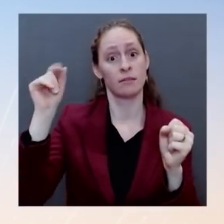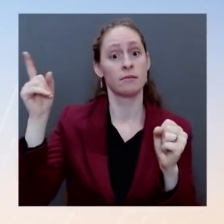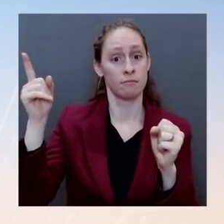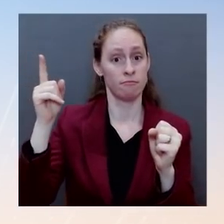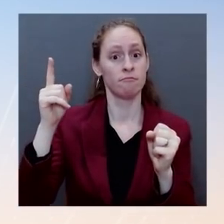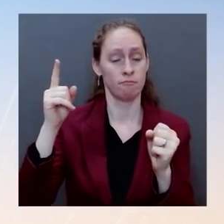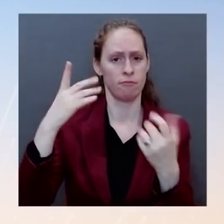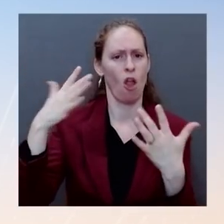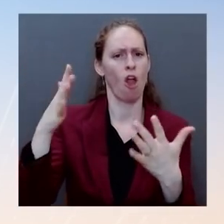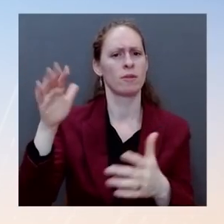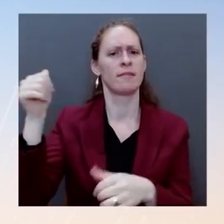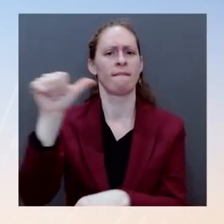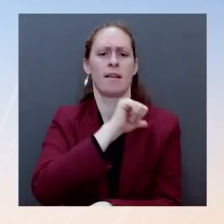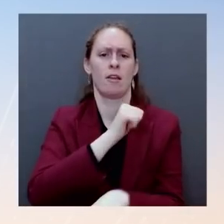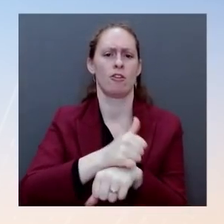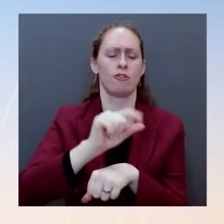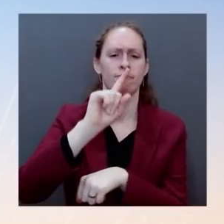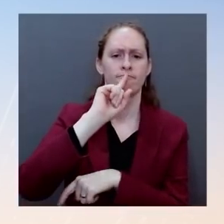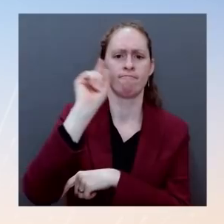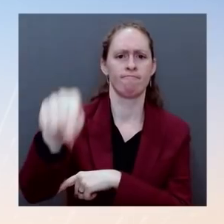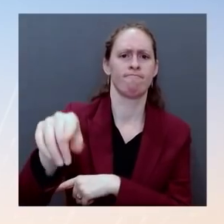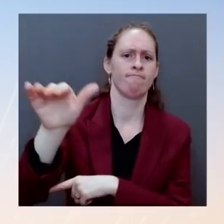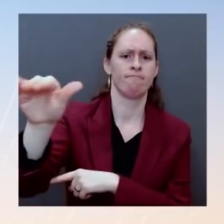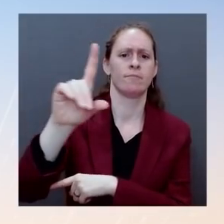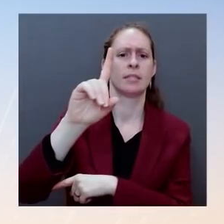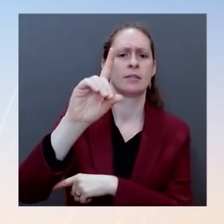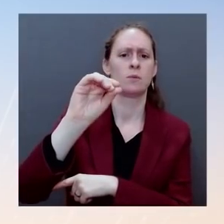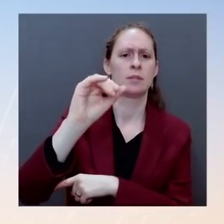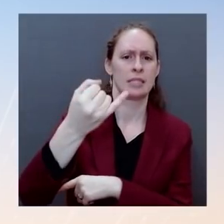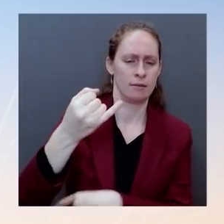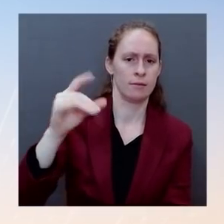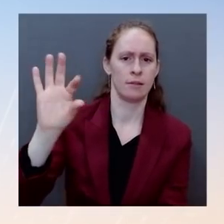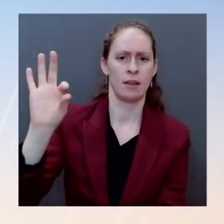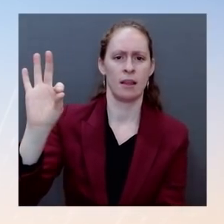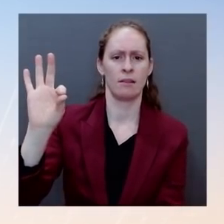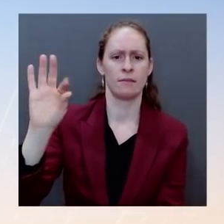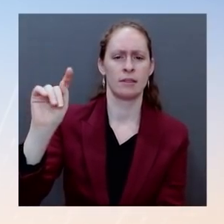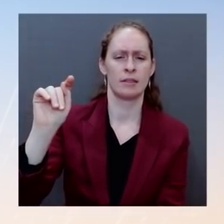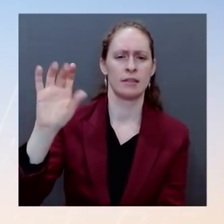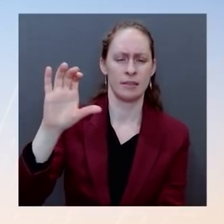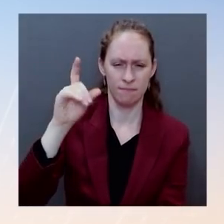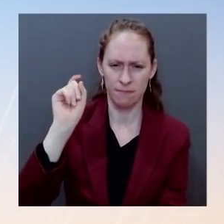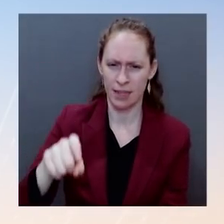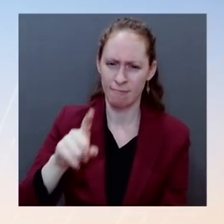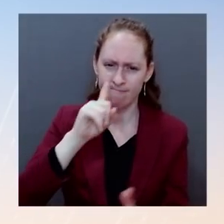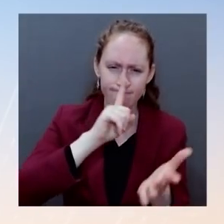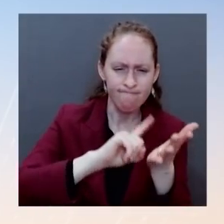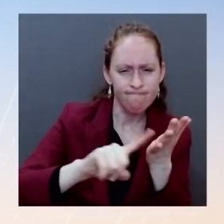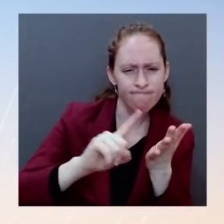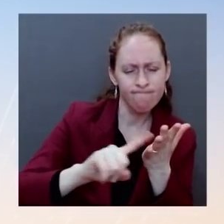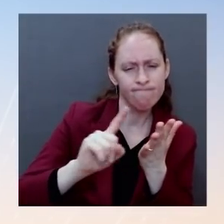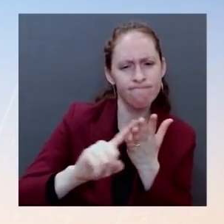and the FTC to use existing tools to tackle these problems. So, we're not going to prejudge what it looks like, of course. There's a legal case here.